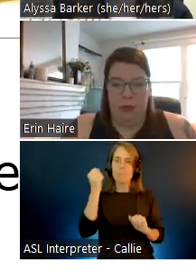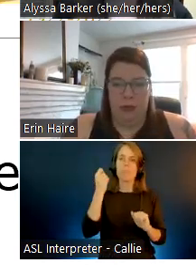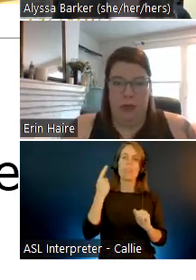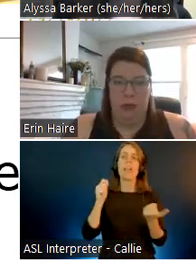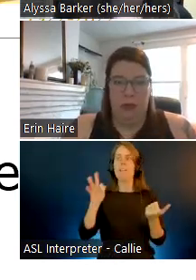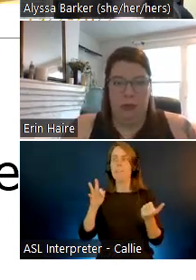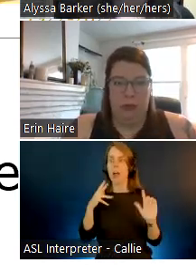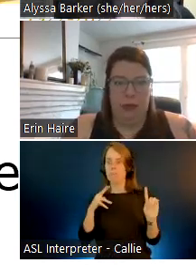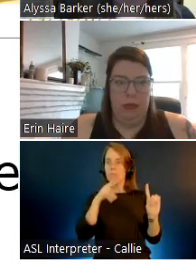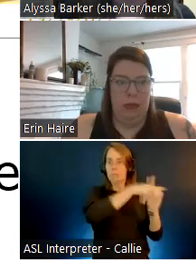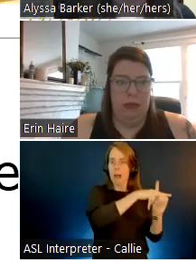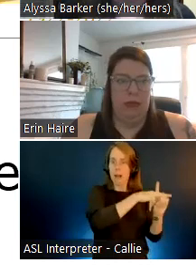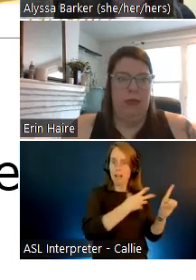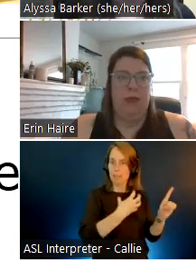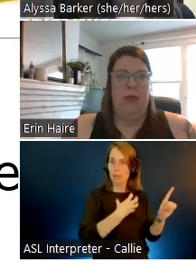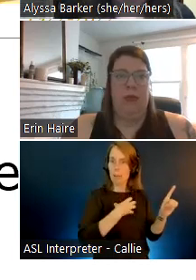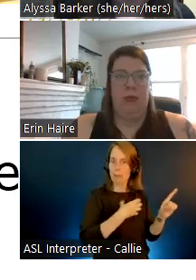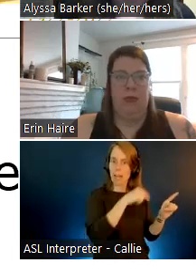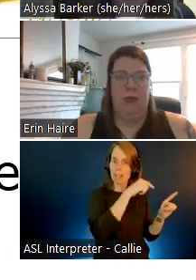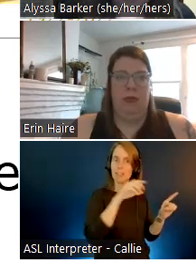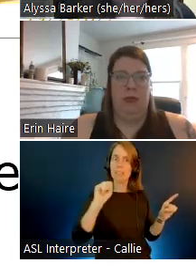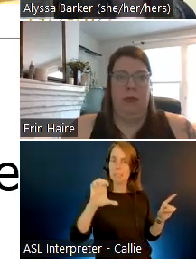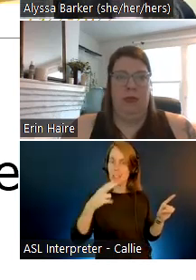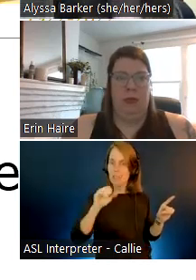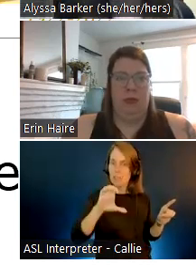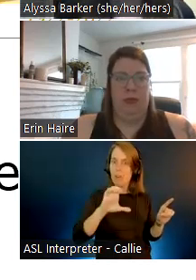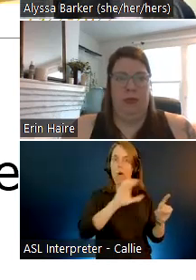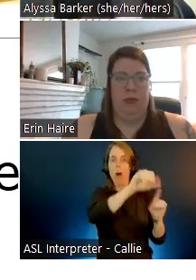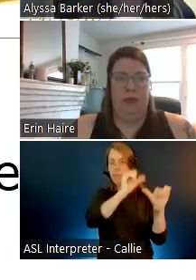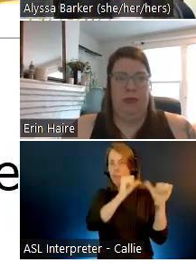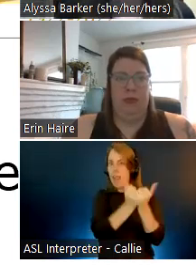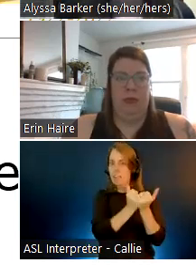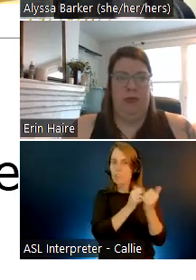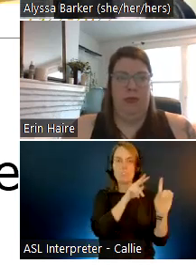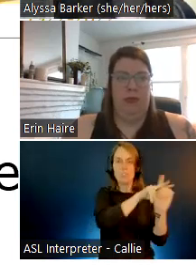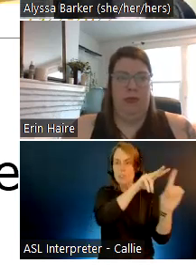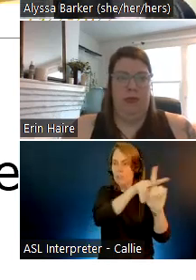from another agency or anyone who's even just encouraging another person to exercise those